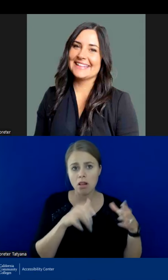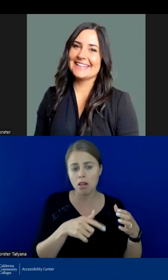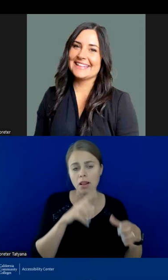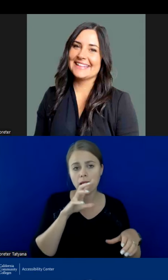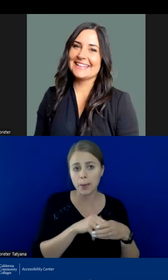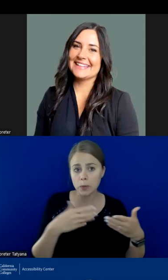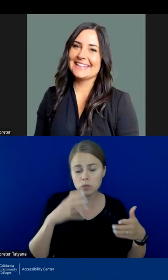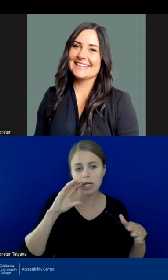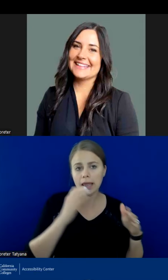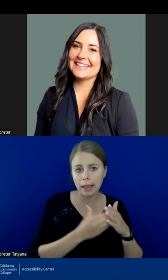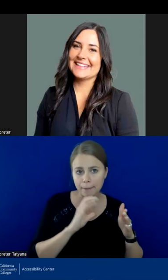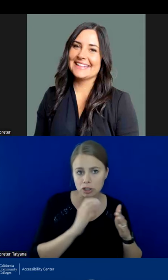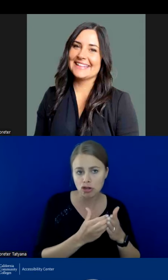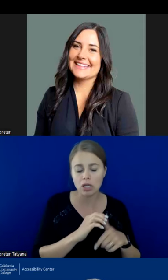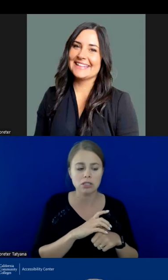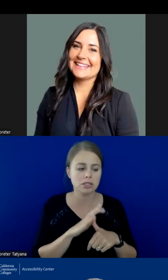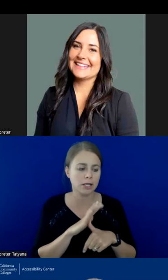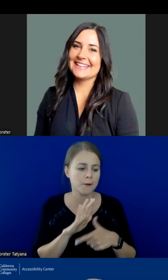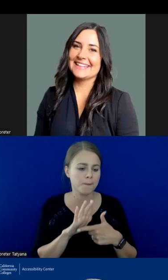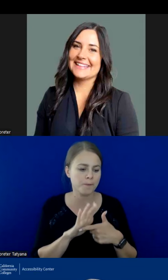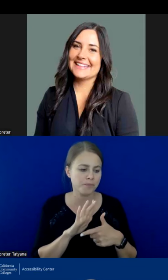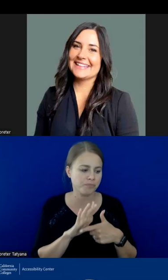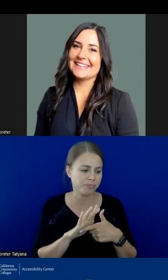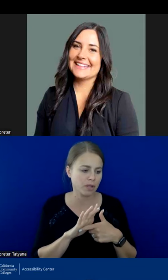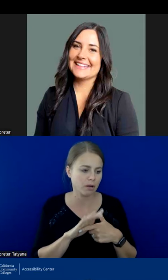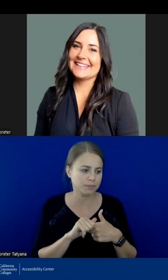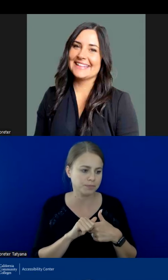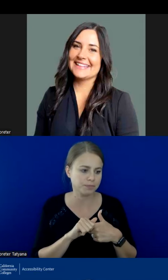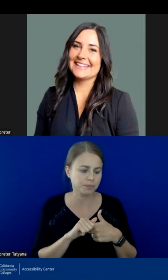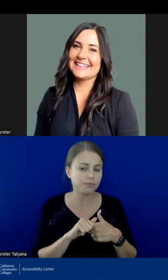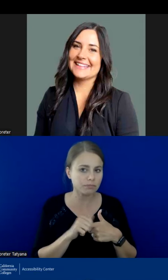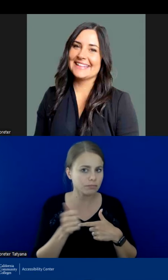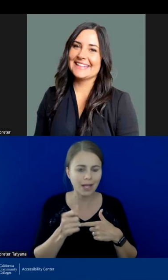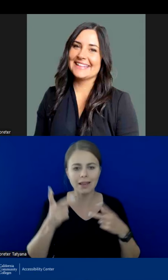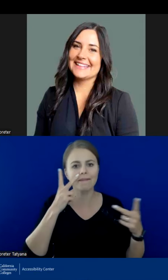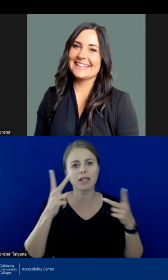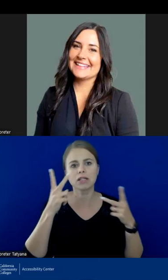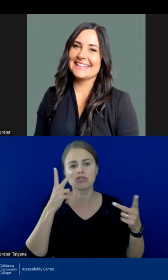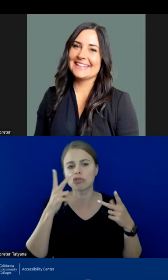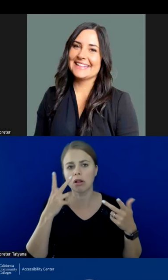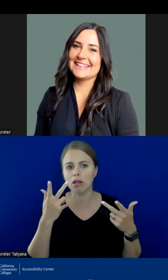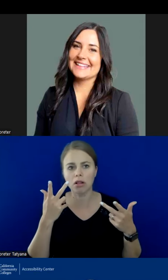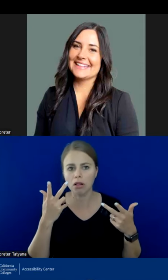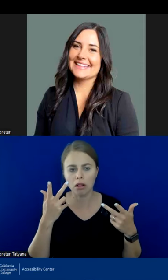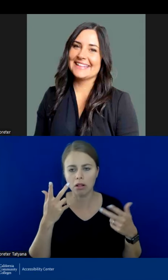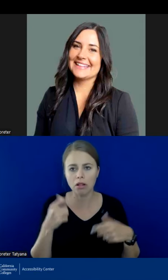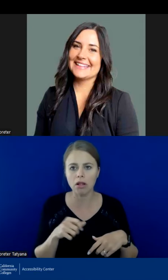includes any visuals means like starting over text,